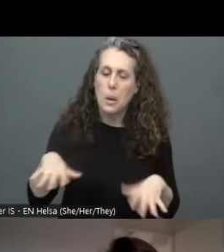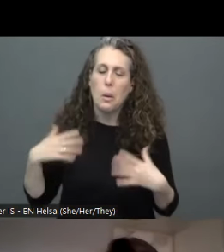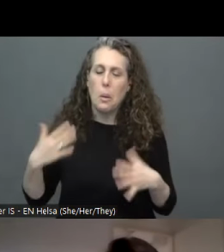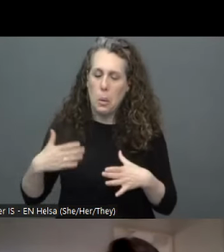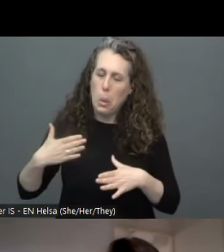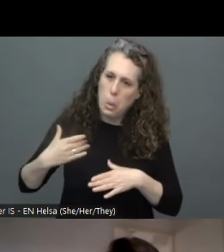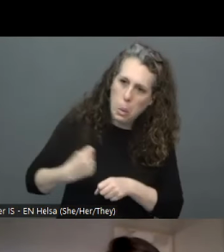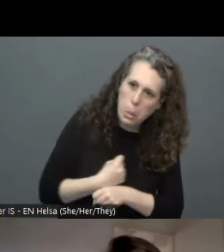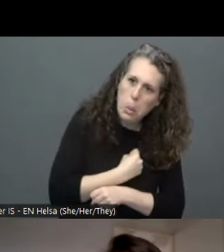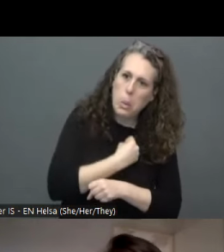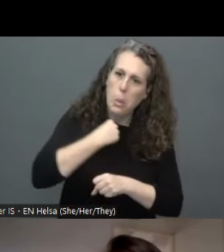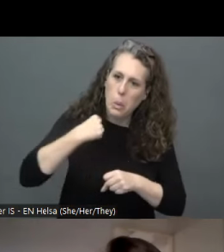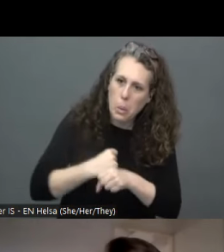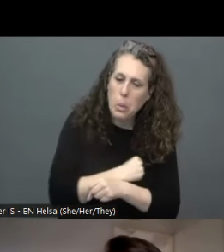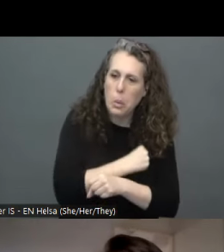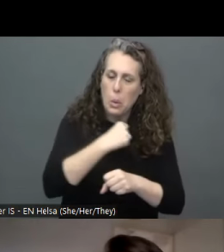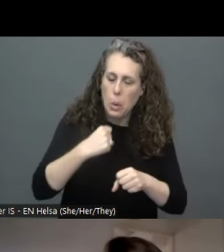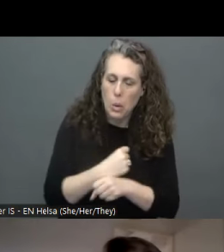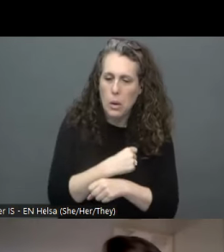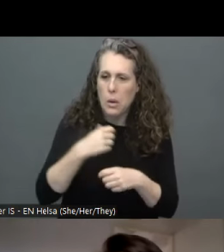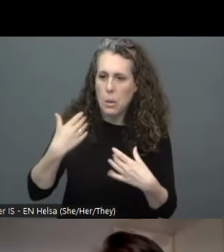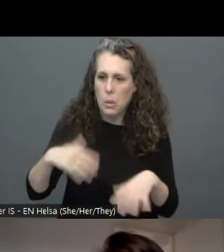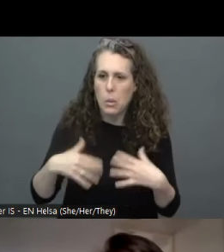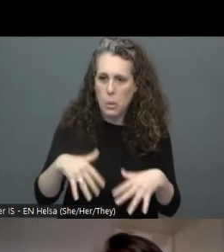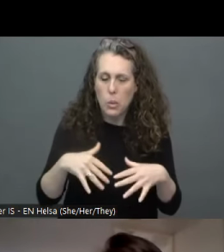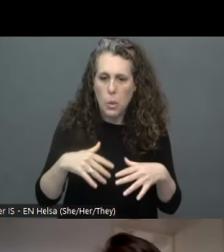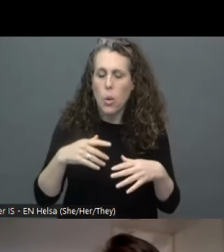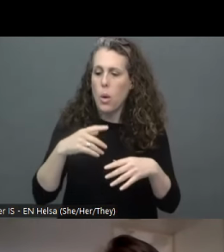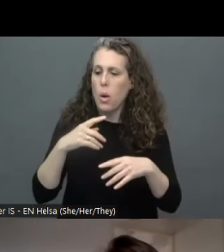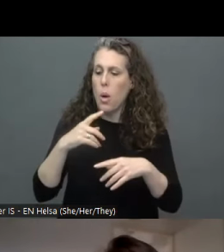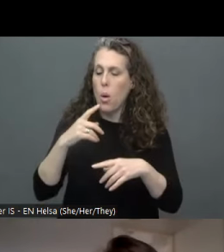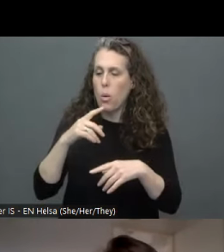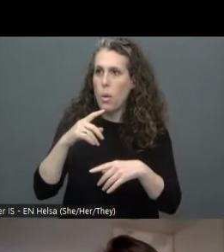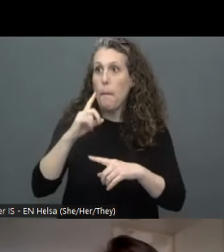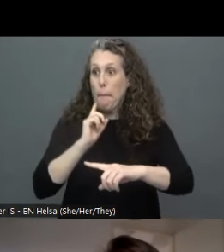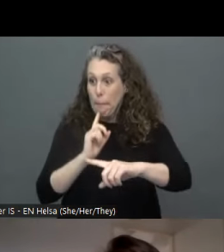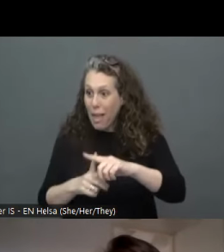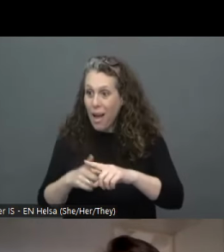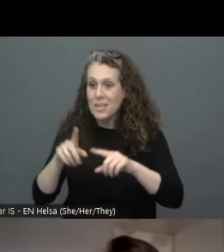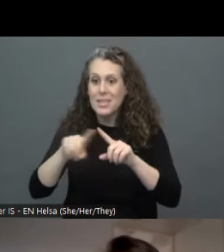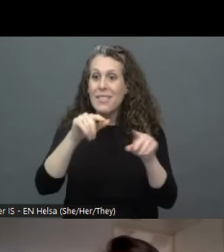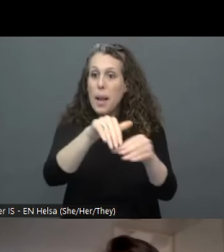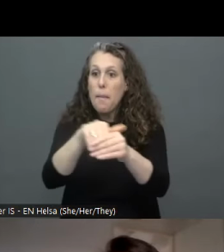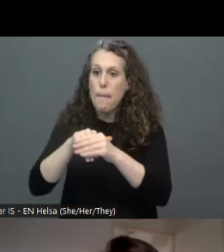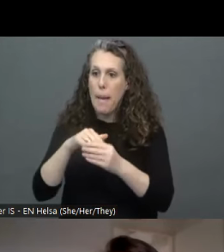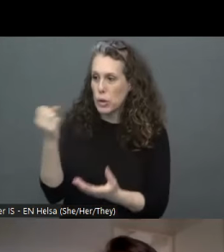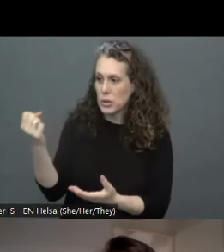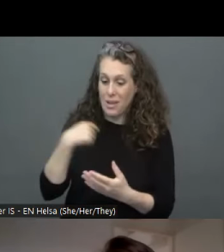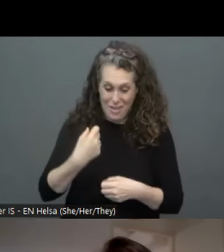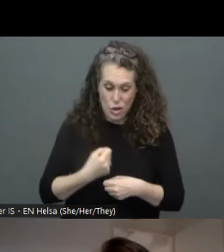consideration of the material and addressing the feedback from the members of Working Group 1. So